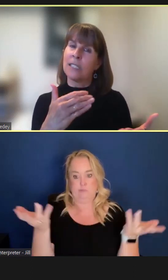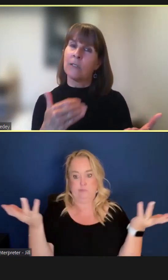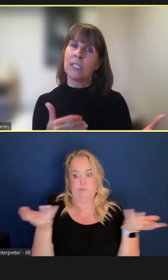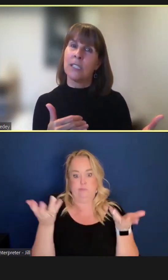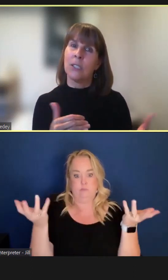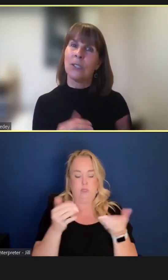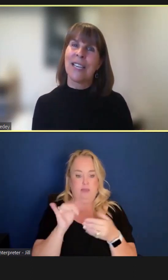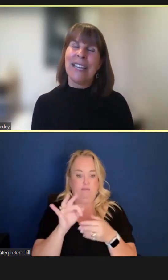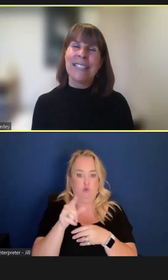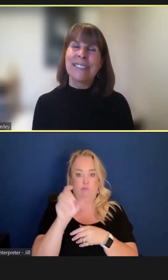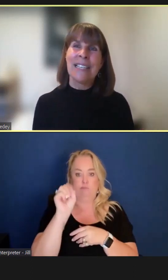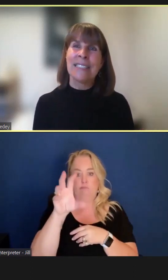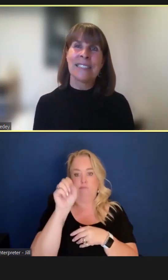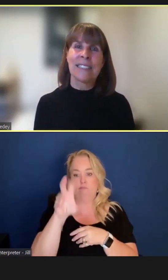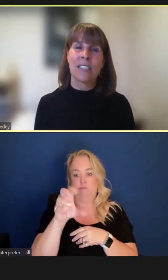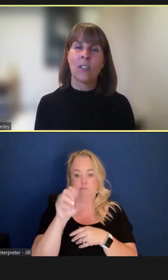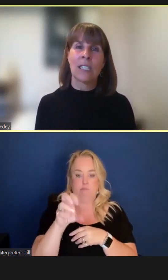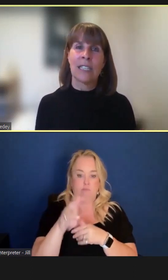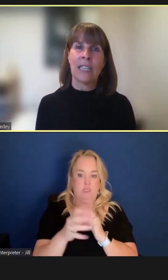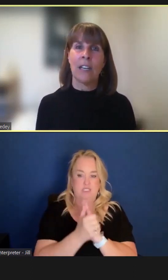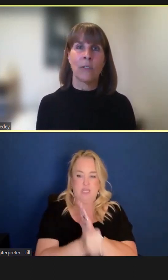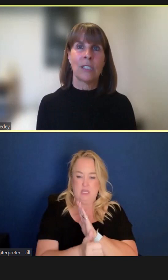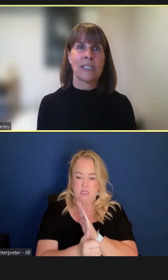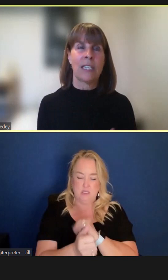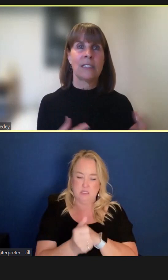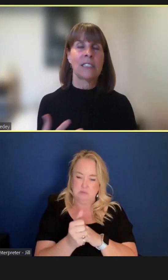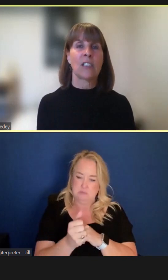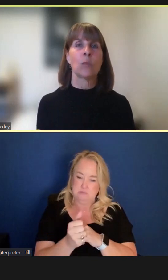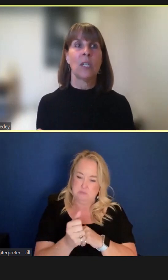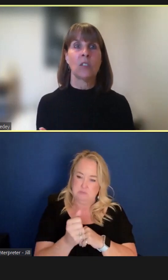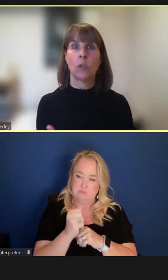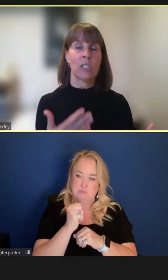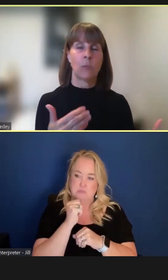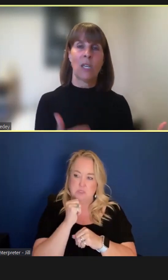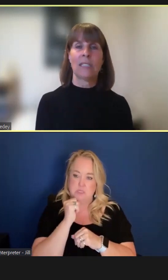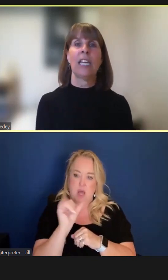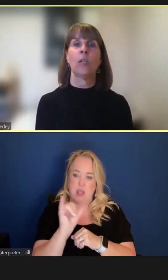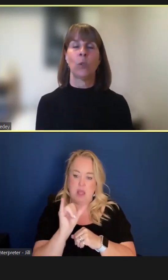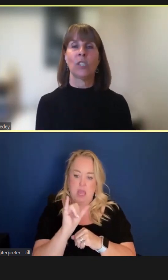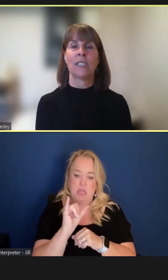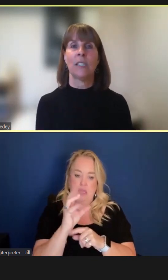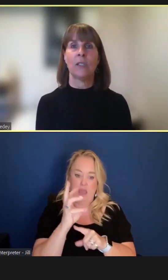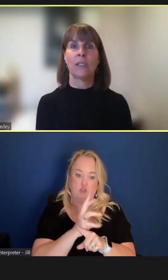skills it's not necessarily that every say six months you expect 10 more skills